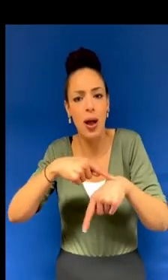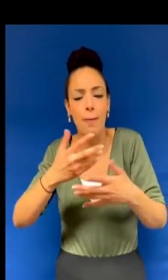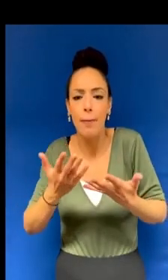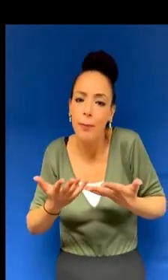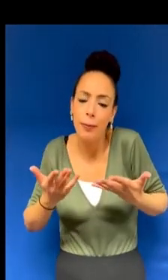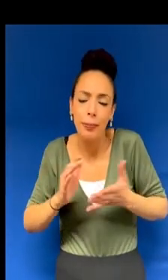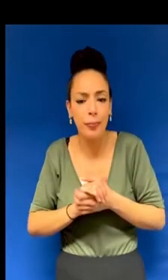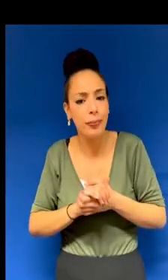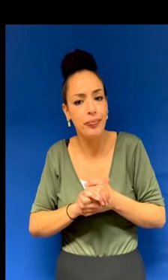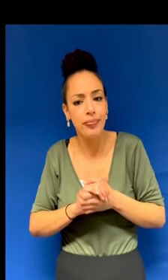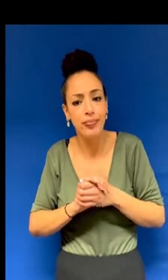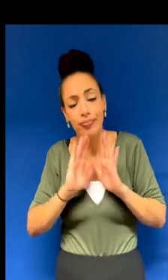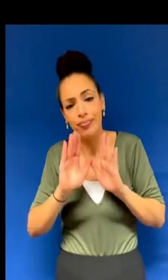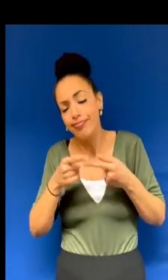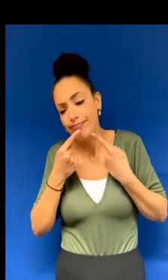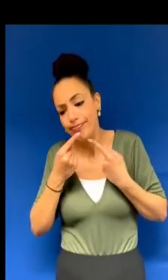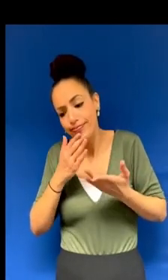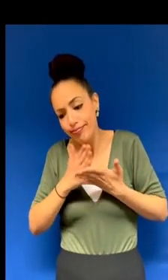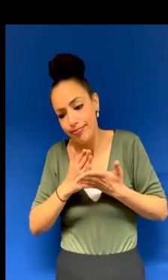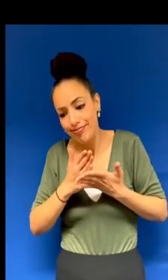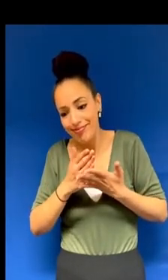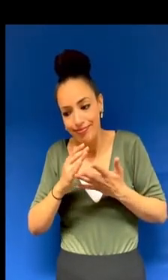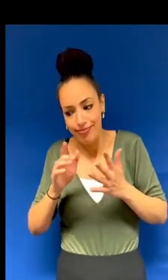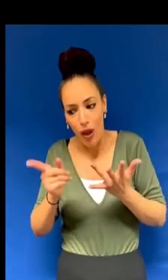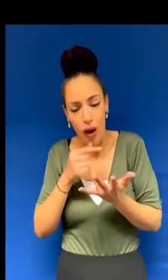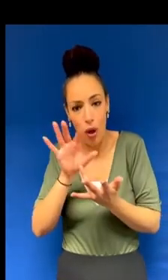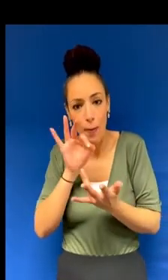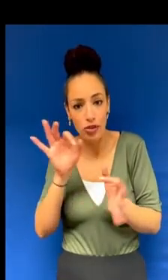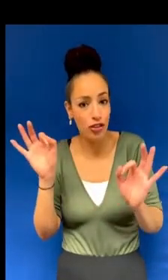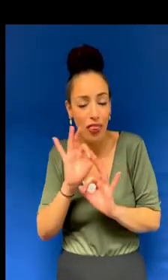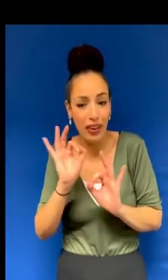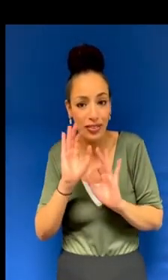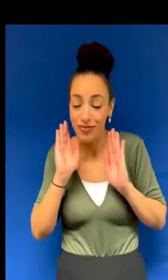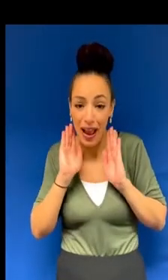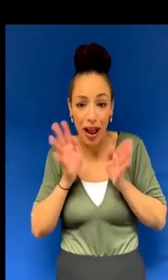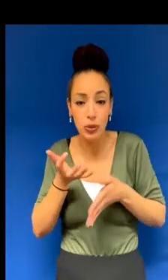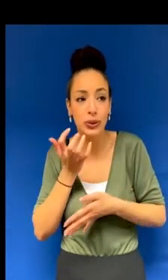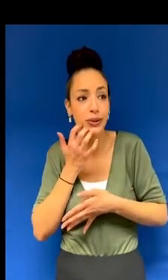to give up, it's not always all positive is how I'm feeling, you can't be positive all the time